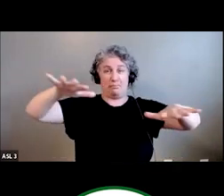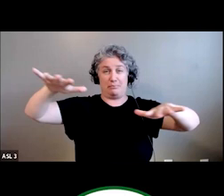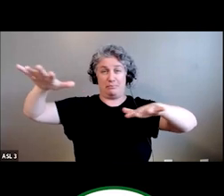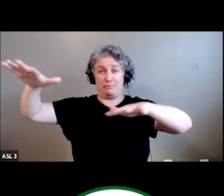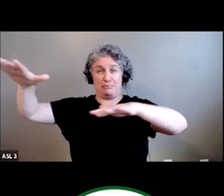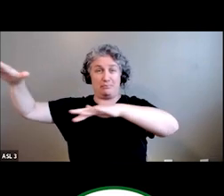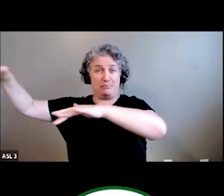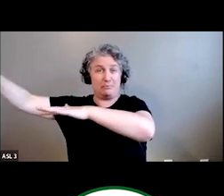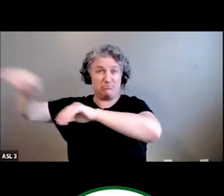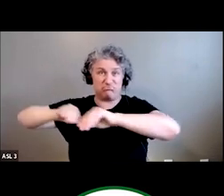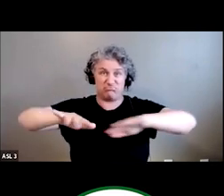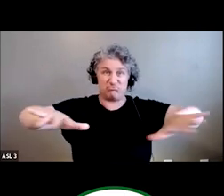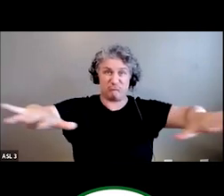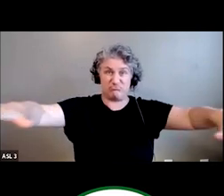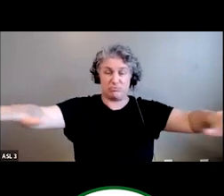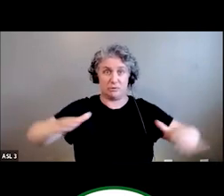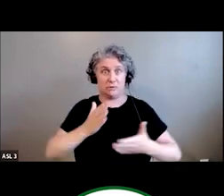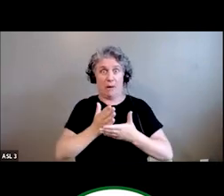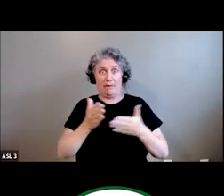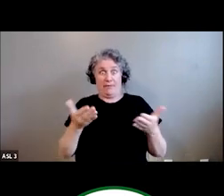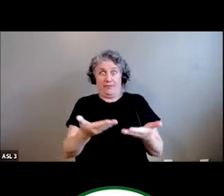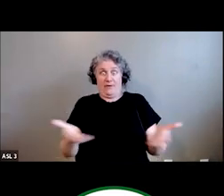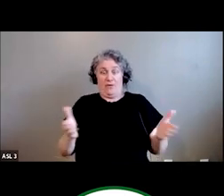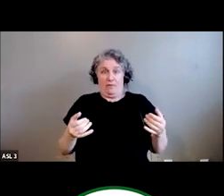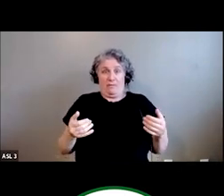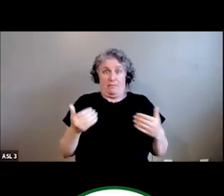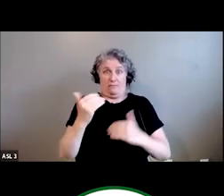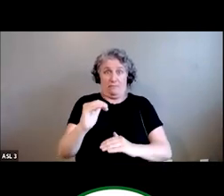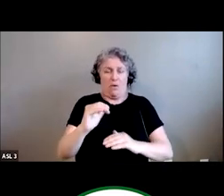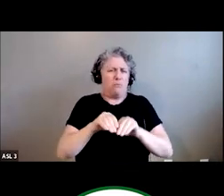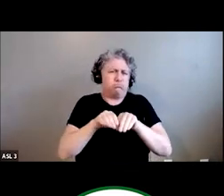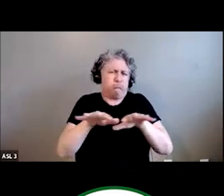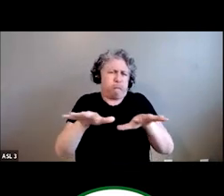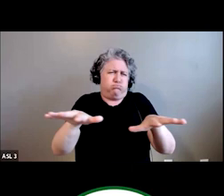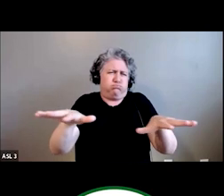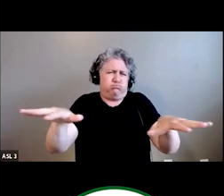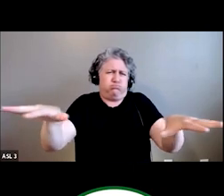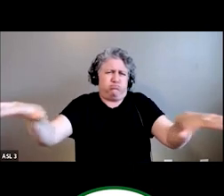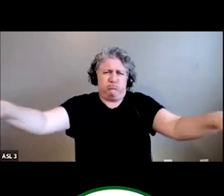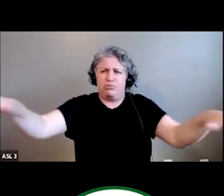Multiple areas. I know there's also a lot of severe flooding happening right now that